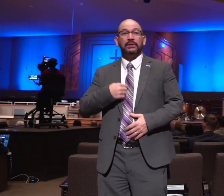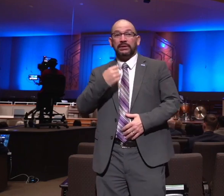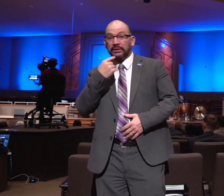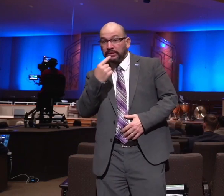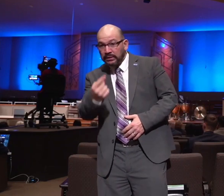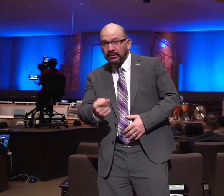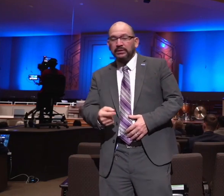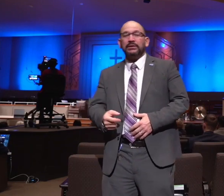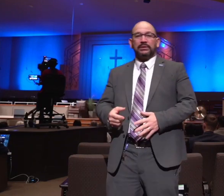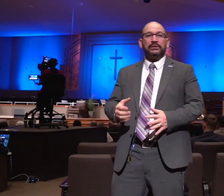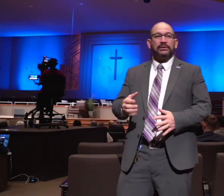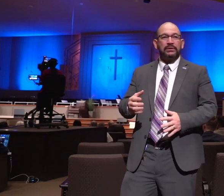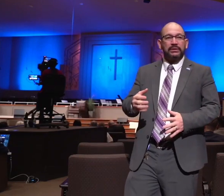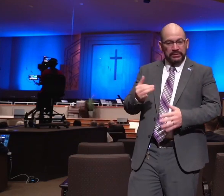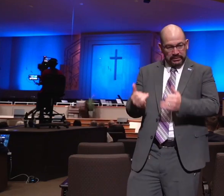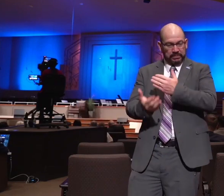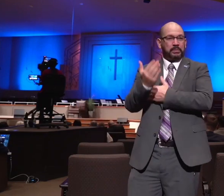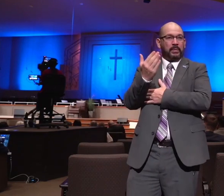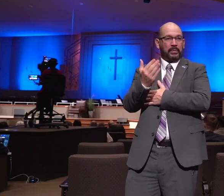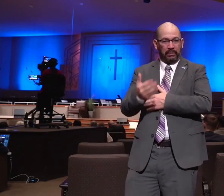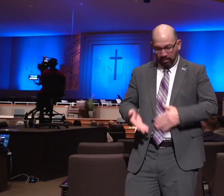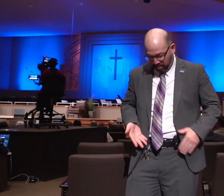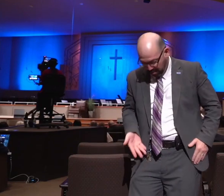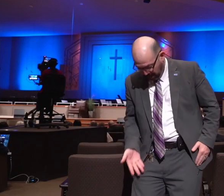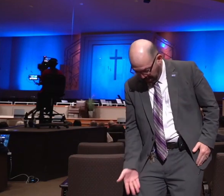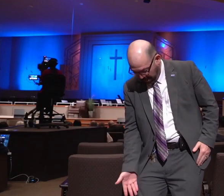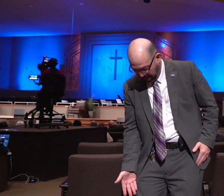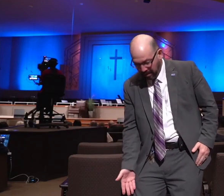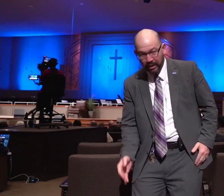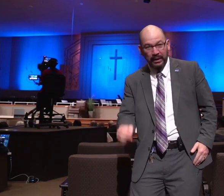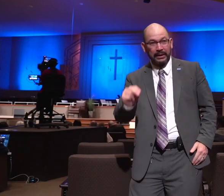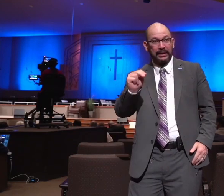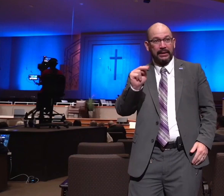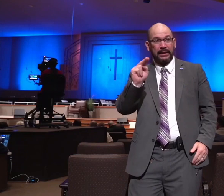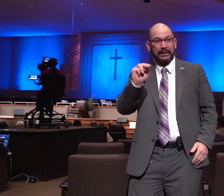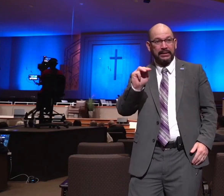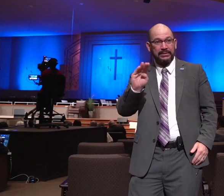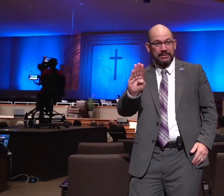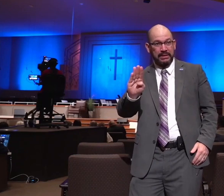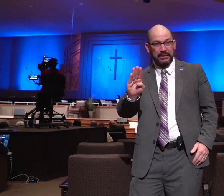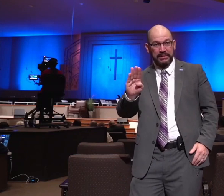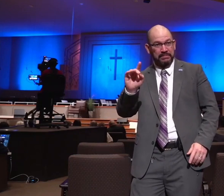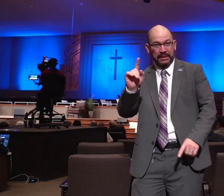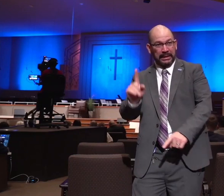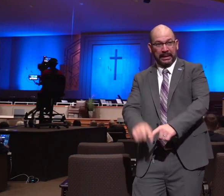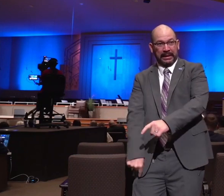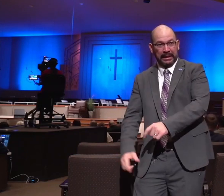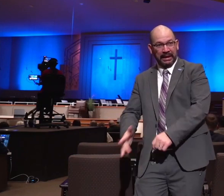is numb from the knee to the ankle